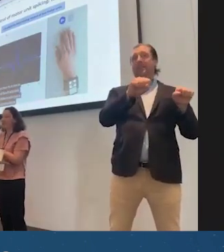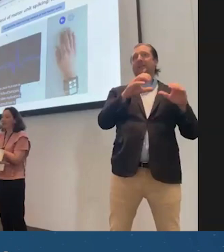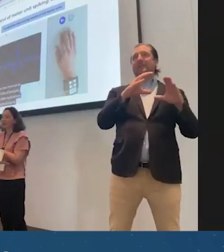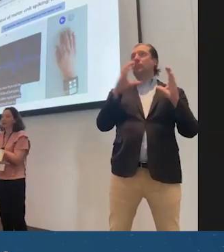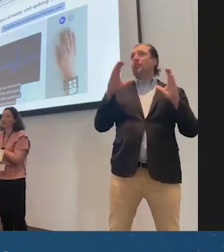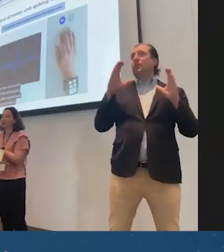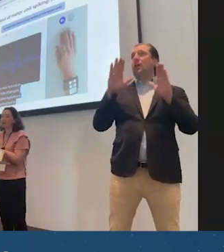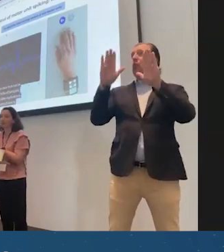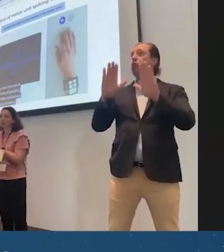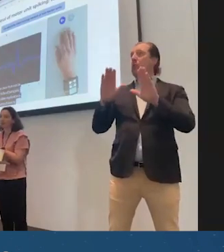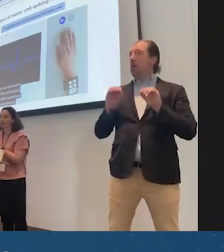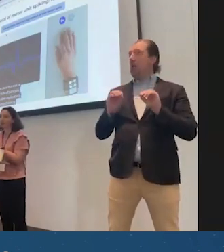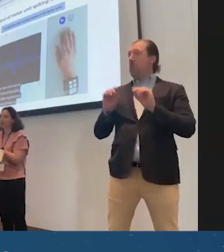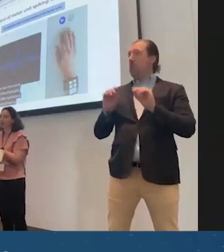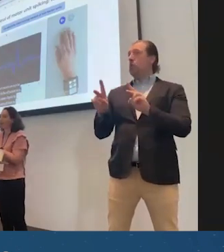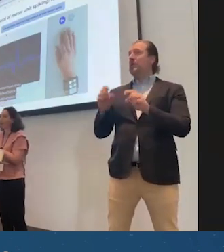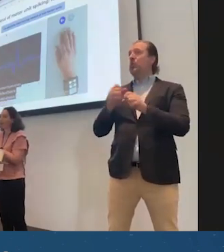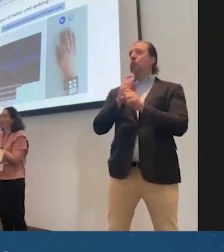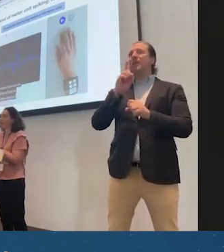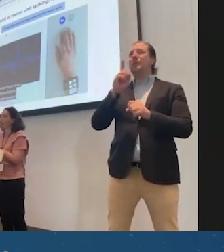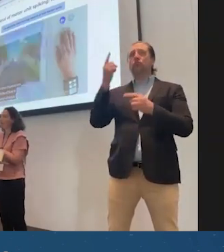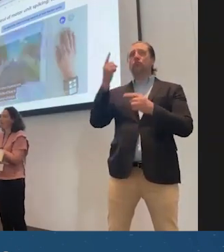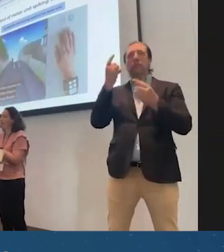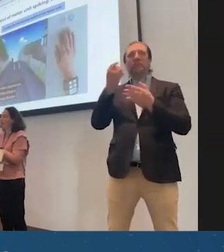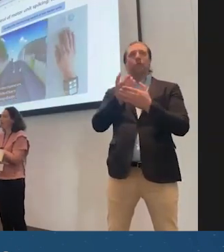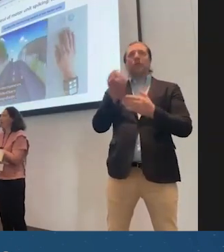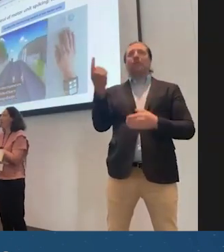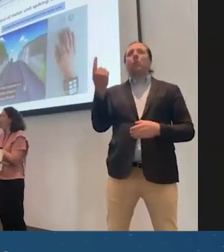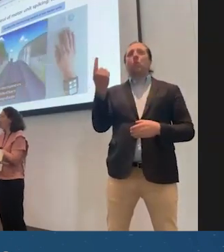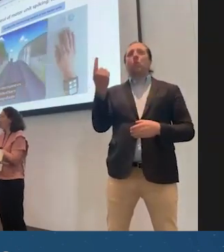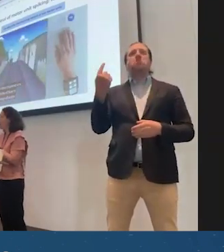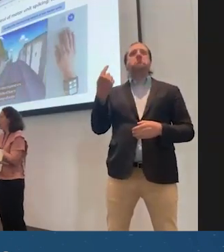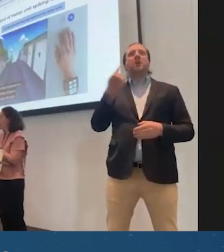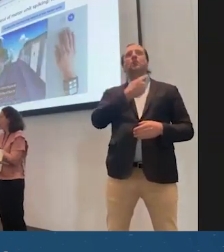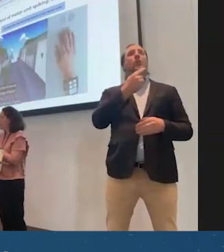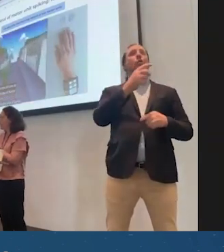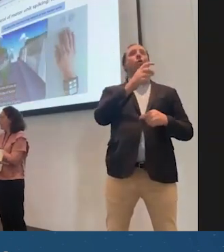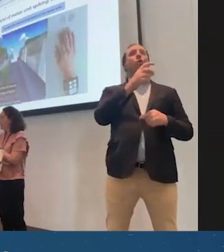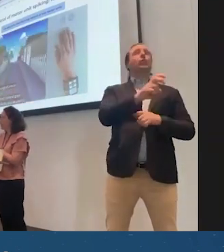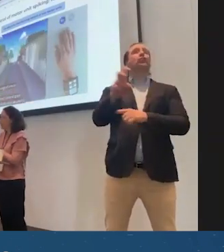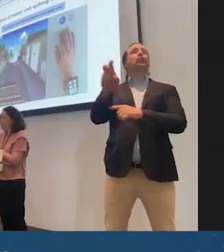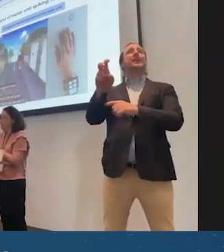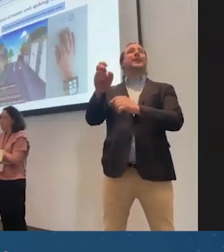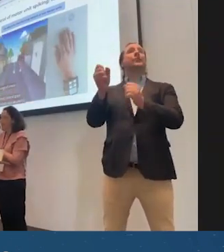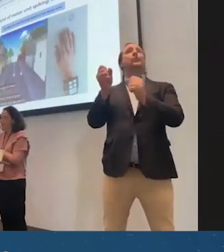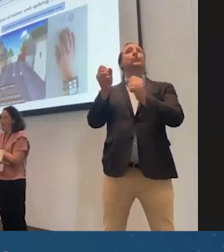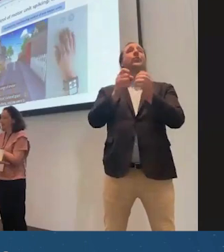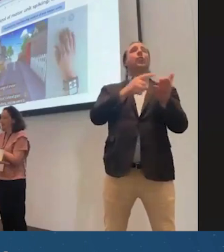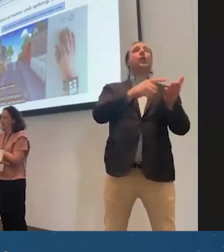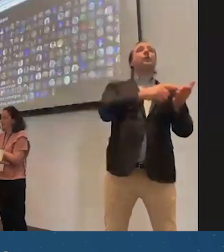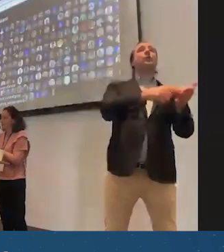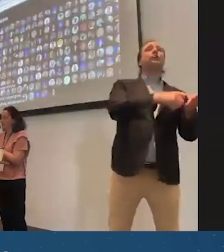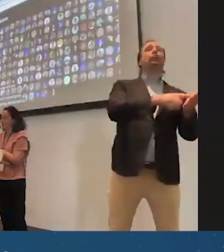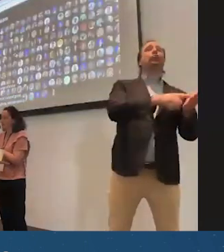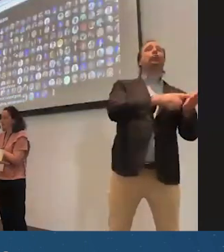and we want to make sure that we're considering everyone as we're on that journey of research and development.